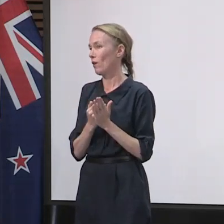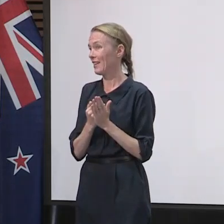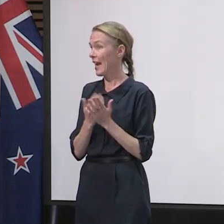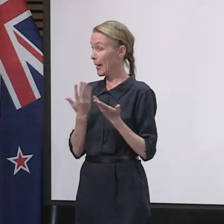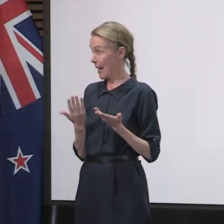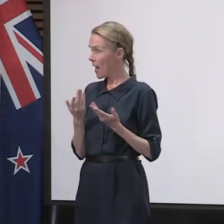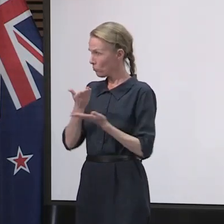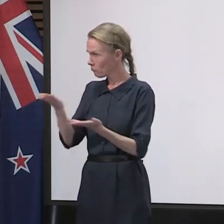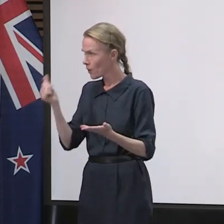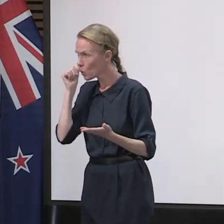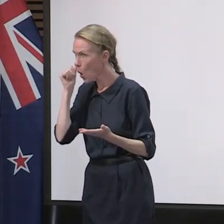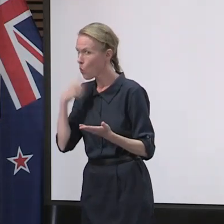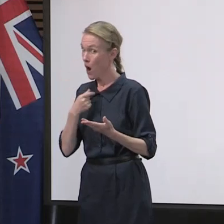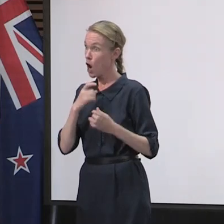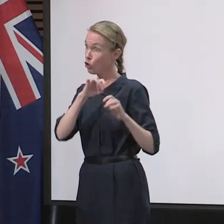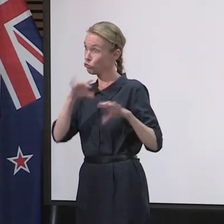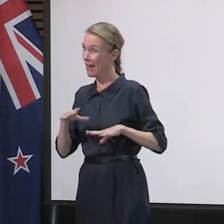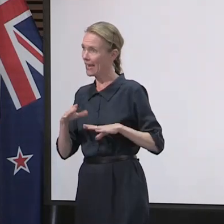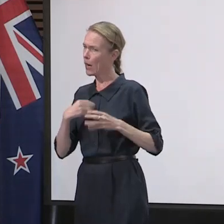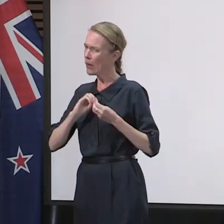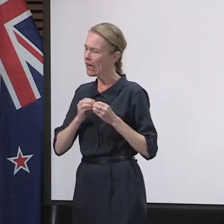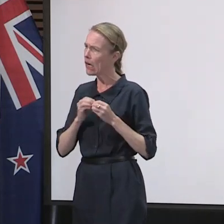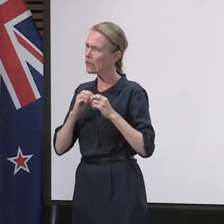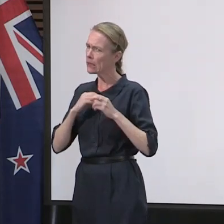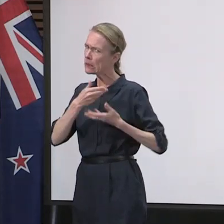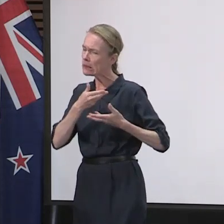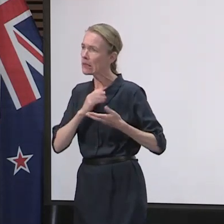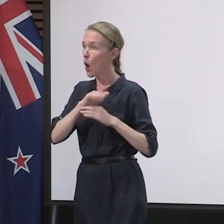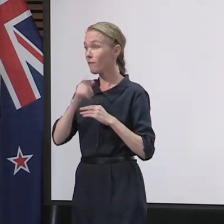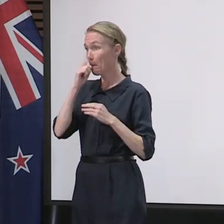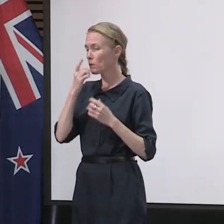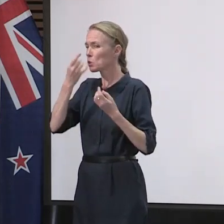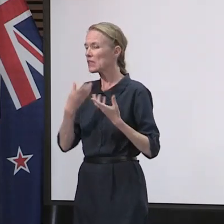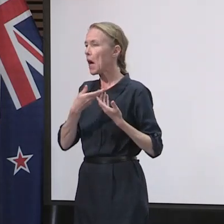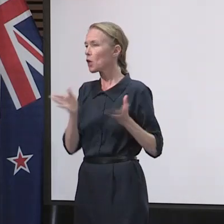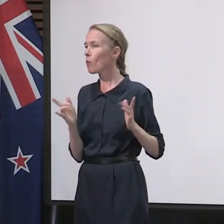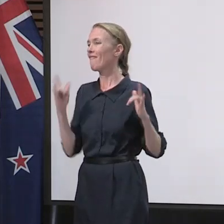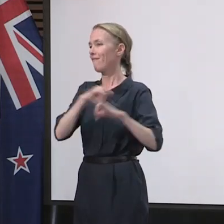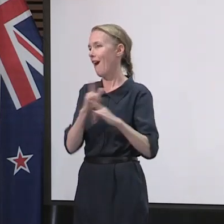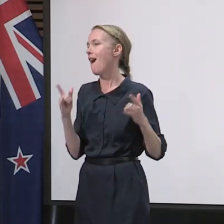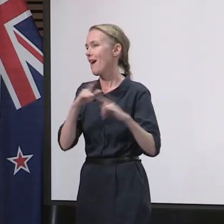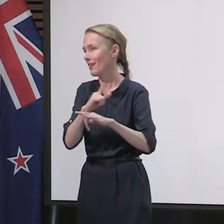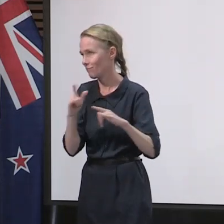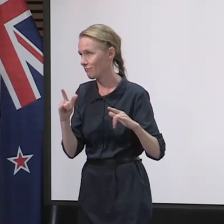arrivals coming, that's part of a broader decision around